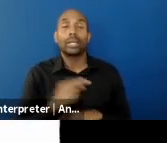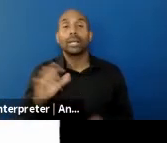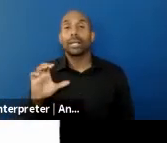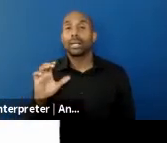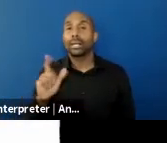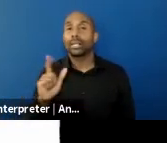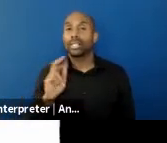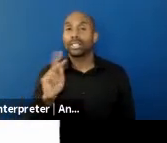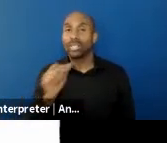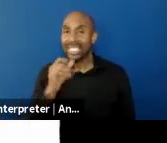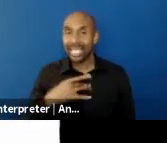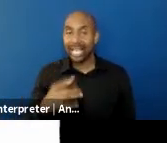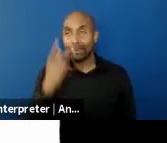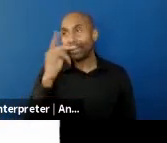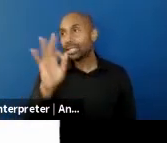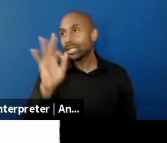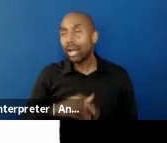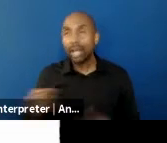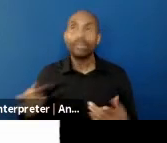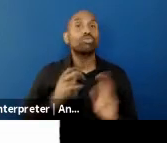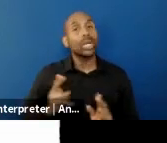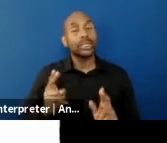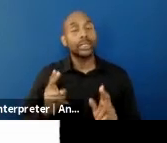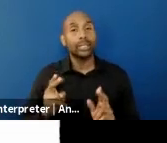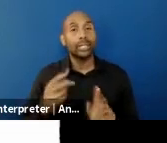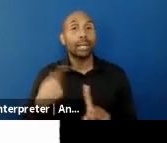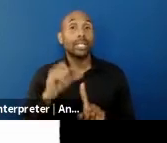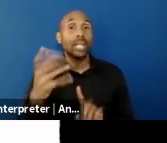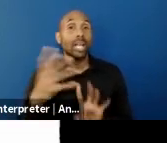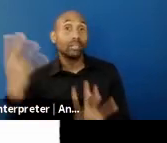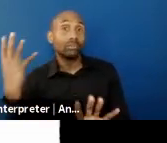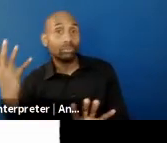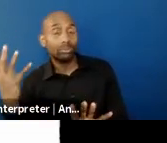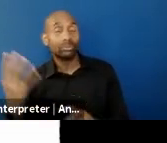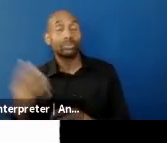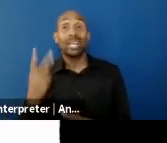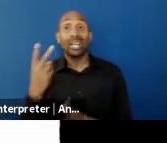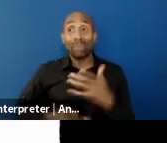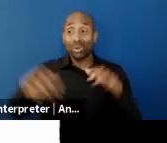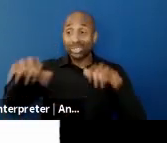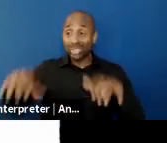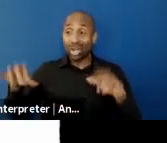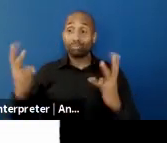Would wipe his hands off. And slide the plate of clams to me.